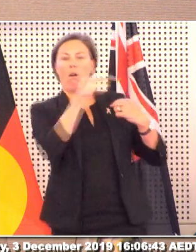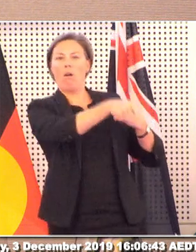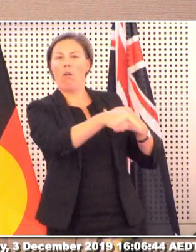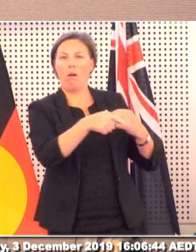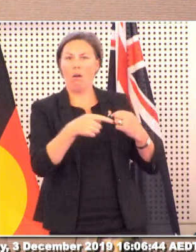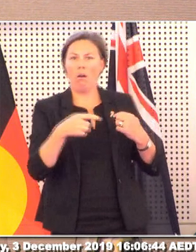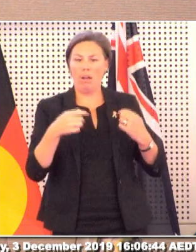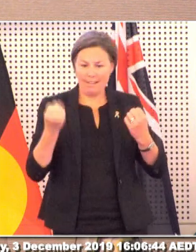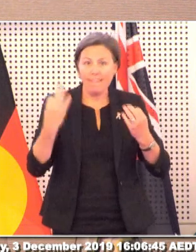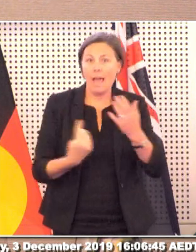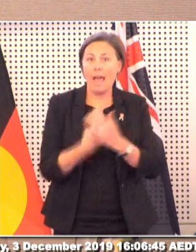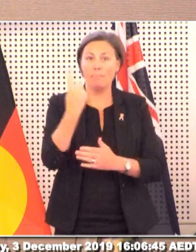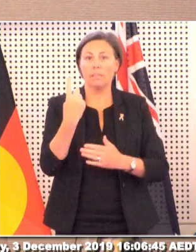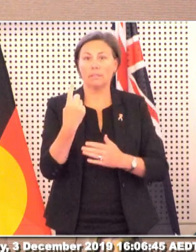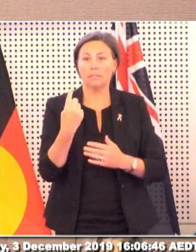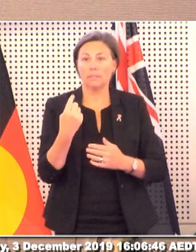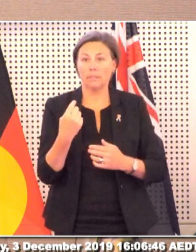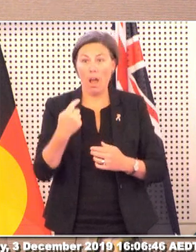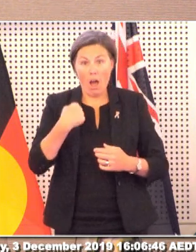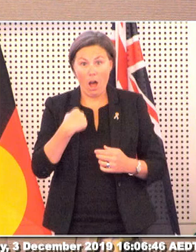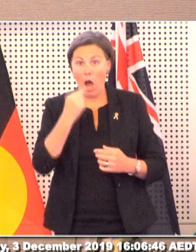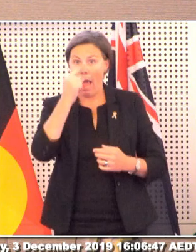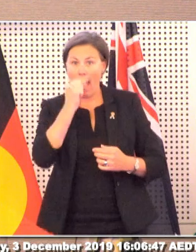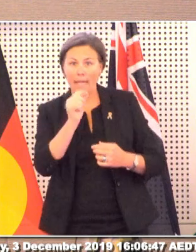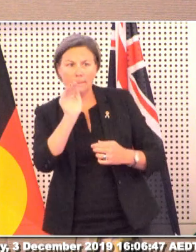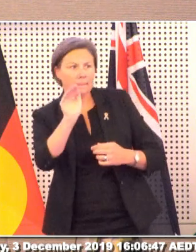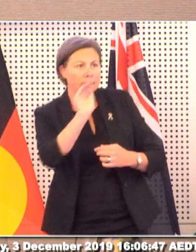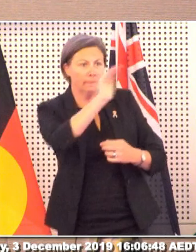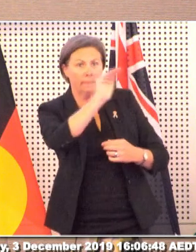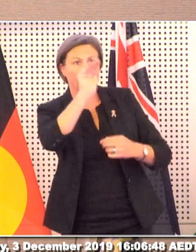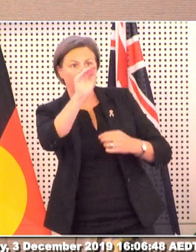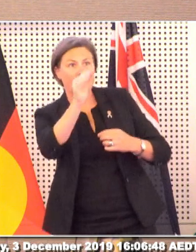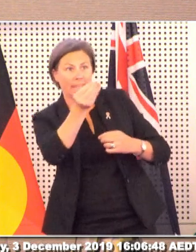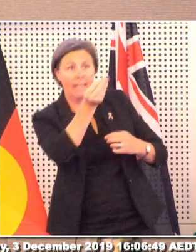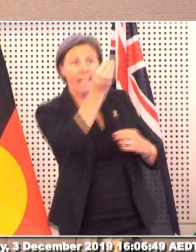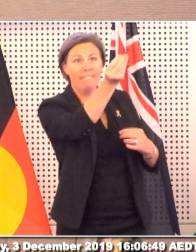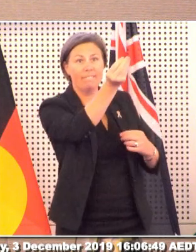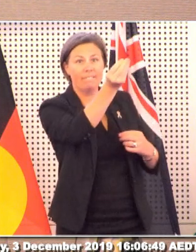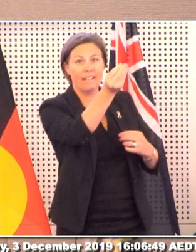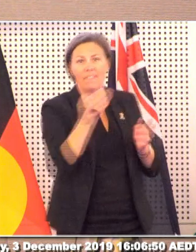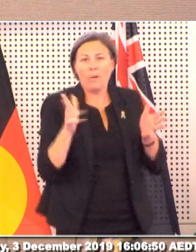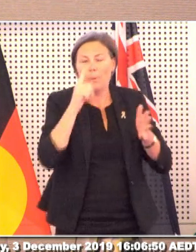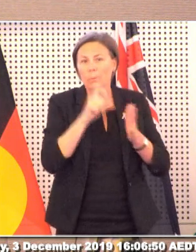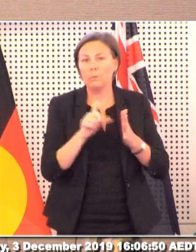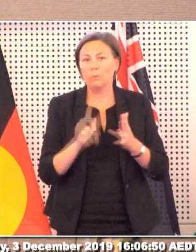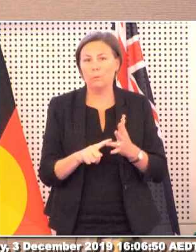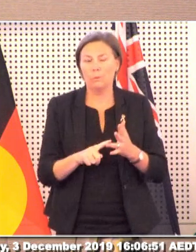We can get it to a particular point and that is one of the most frustrating parts